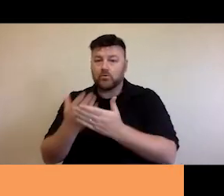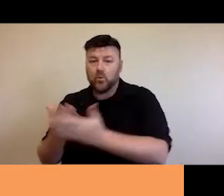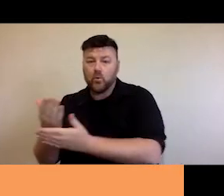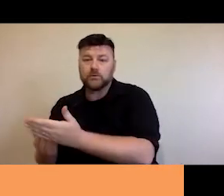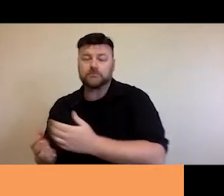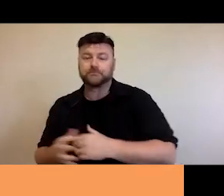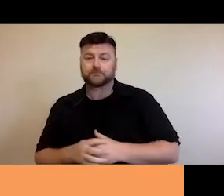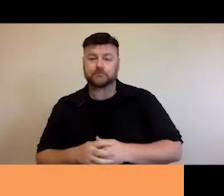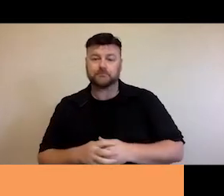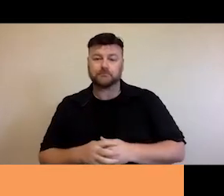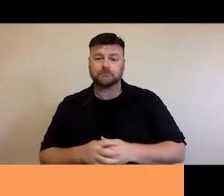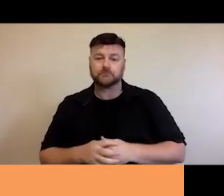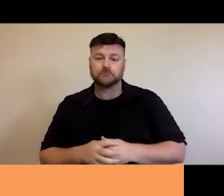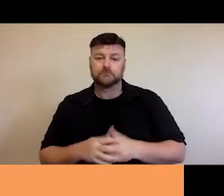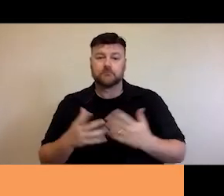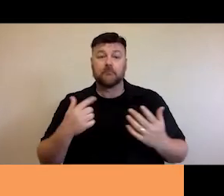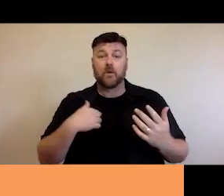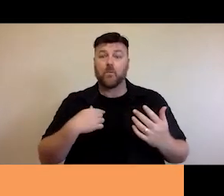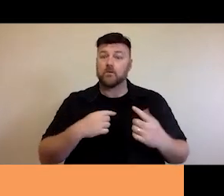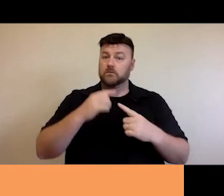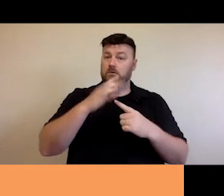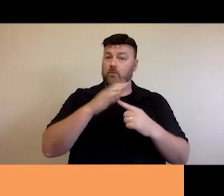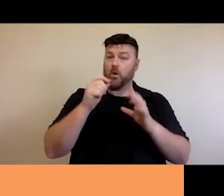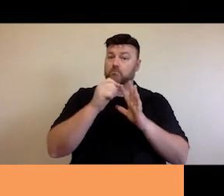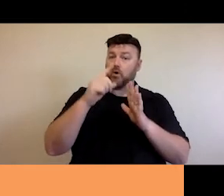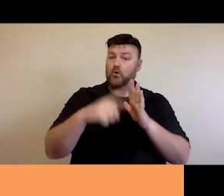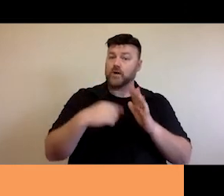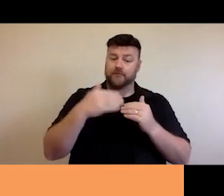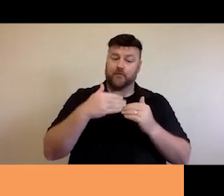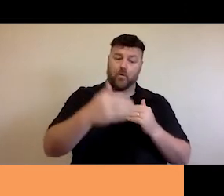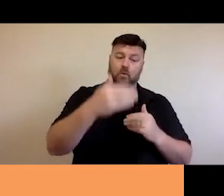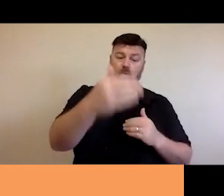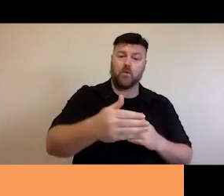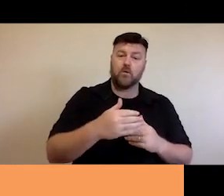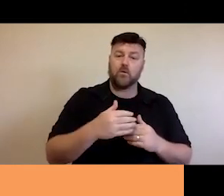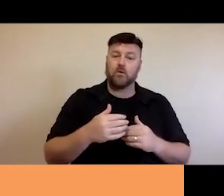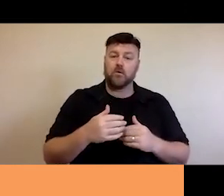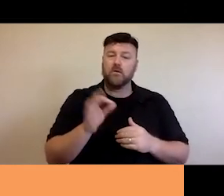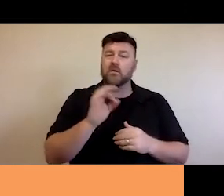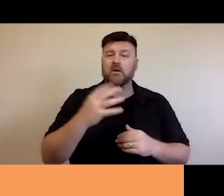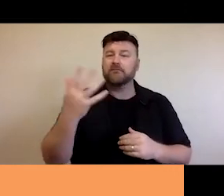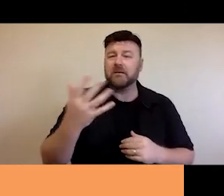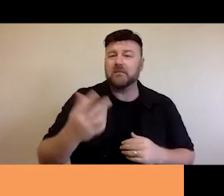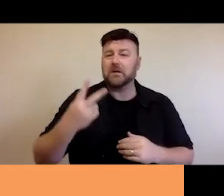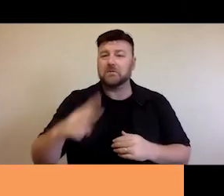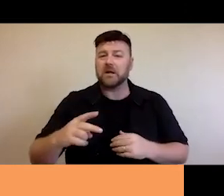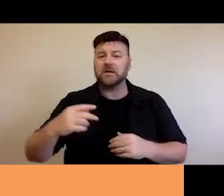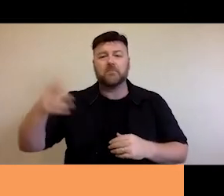projects for the next years? When I say key projects, I'm thinking three or four. I'm not thinking 15-20 like we may have in our old strategic